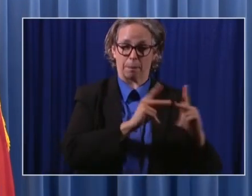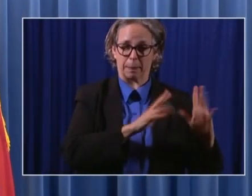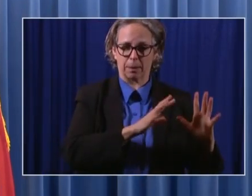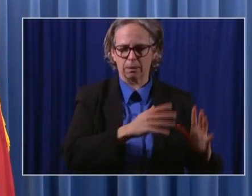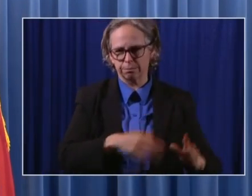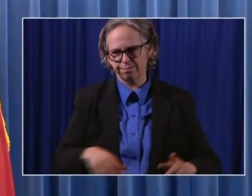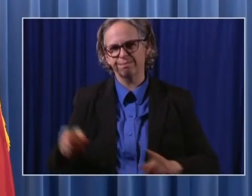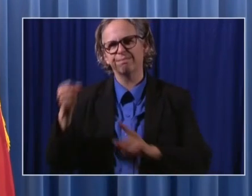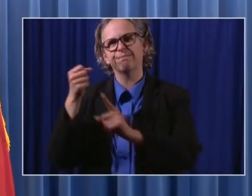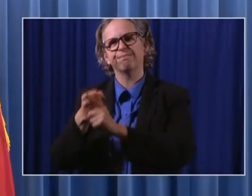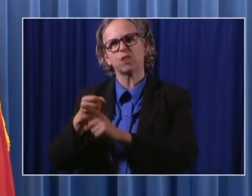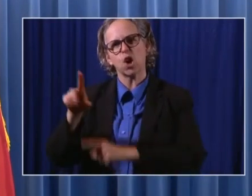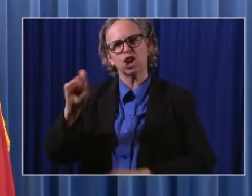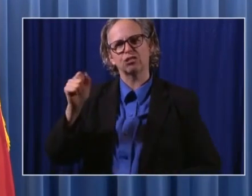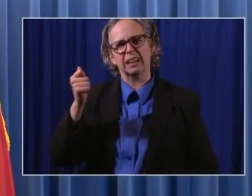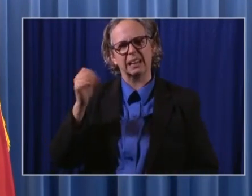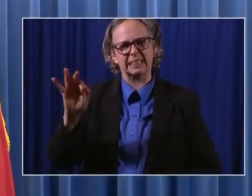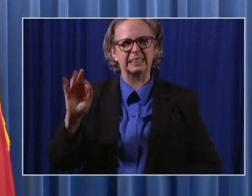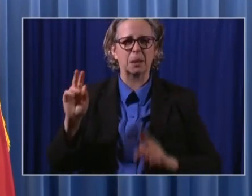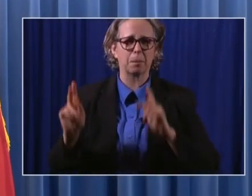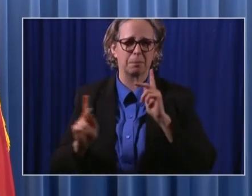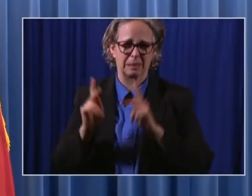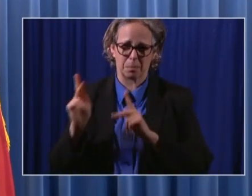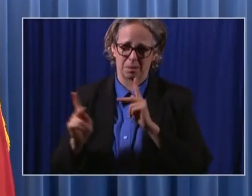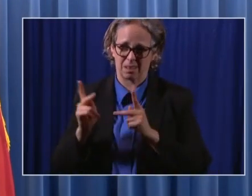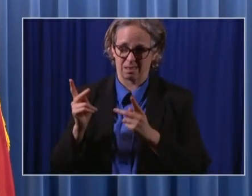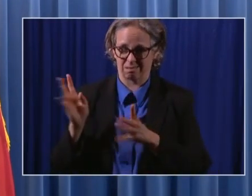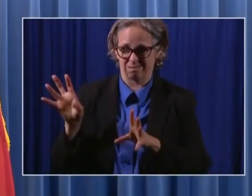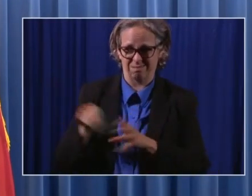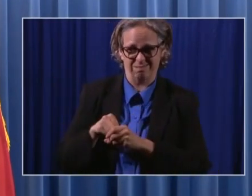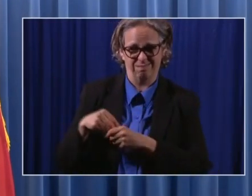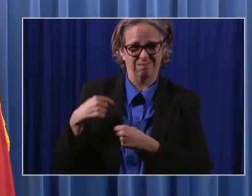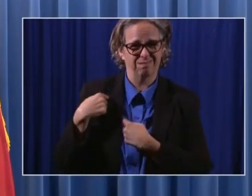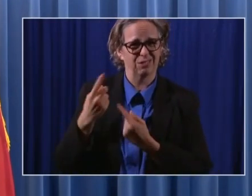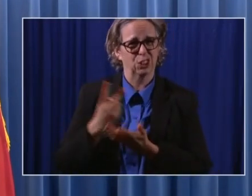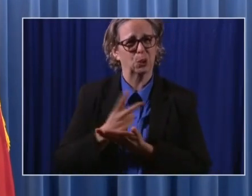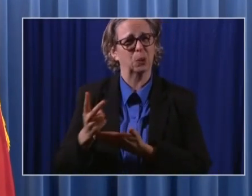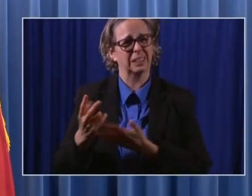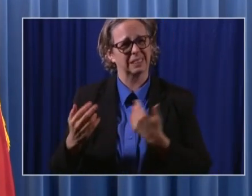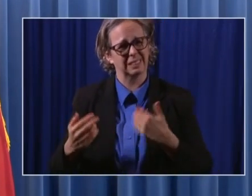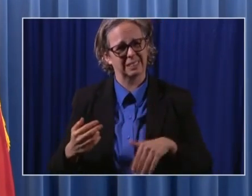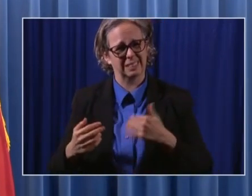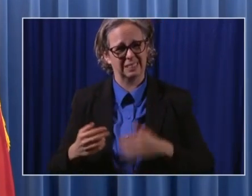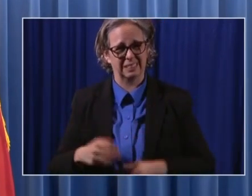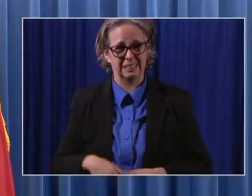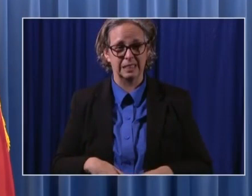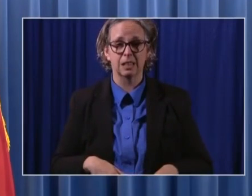POPULAR RECREATION AREA. ERIE COUNTY, 119.